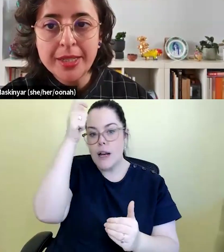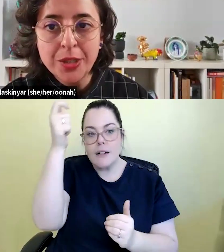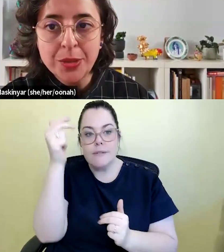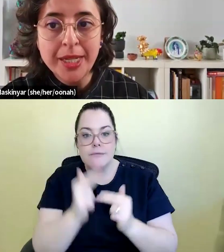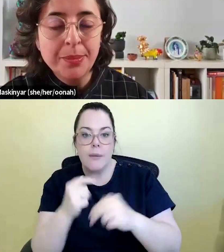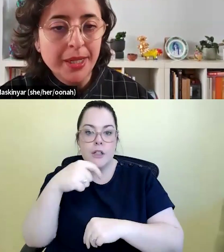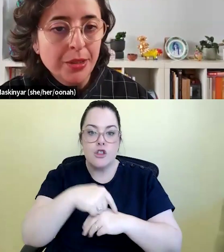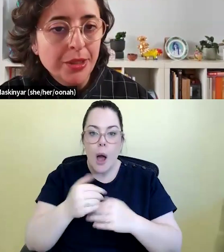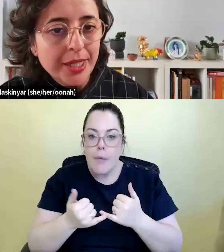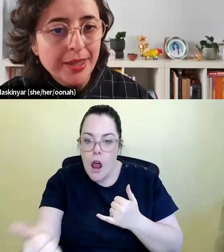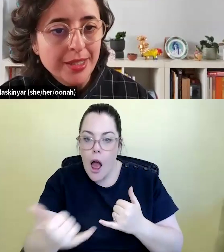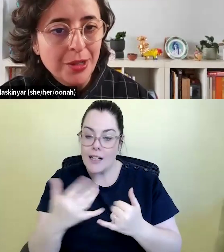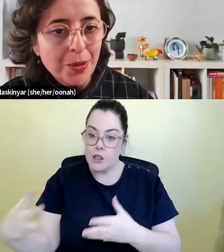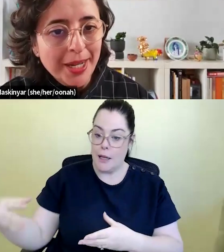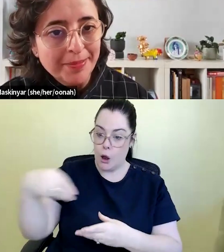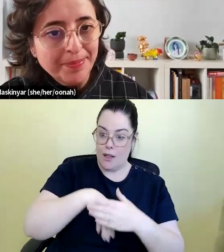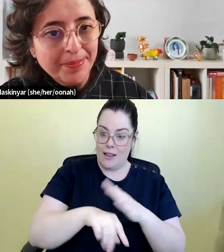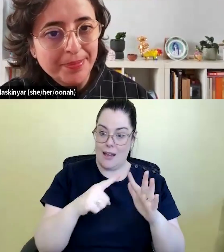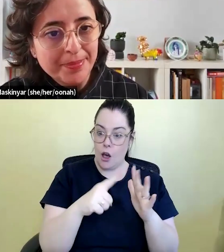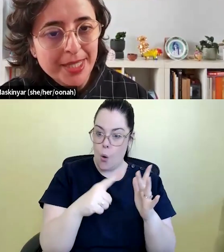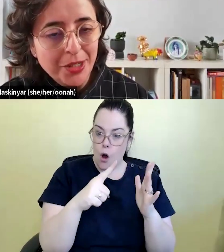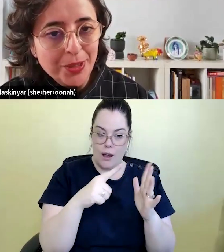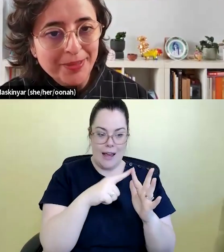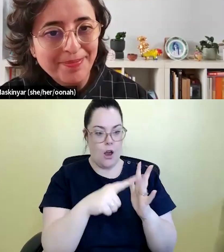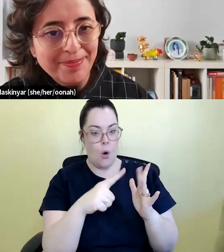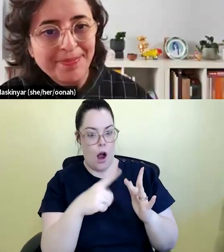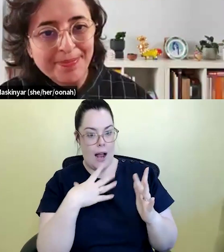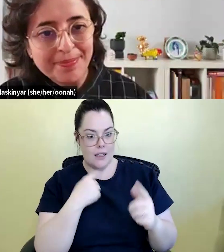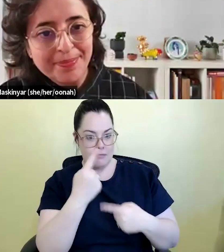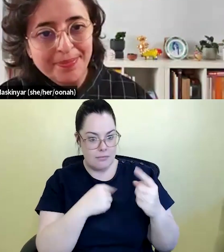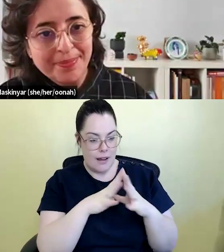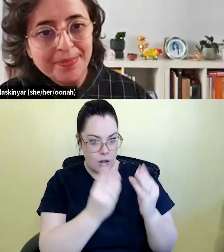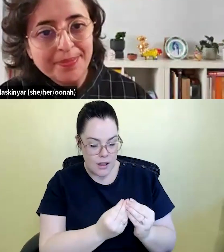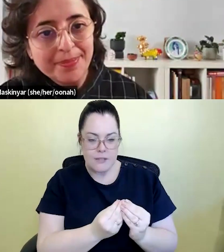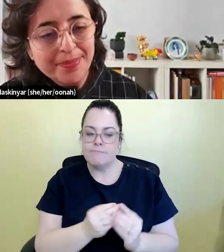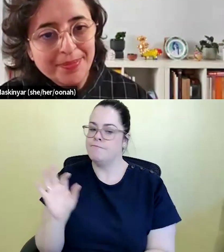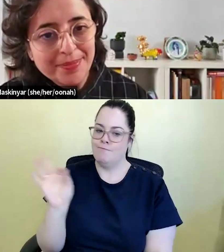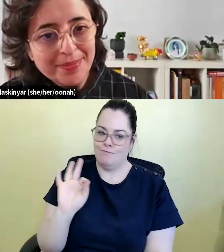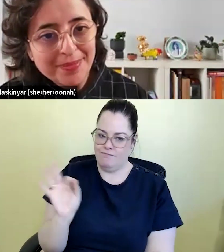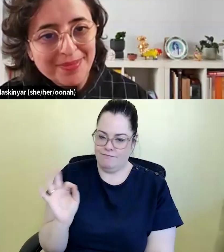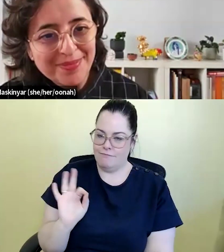schedule need to be included in this EOI?' >> Definitely not. You do not have enough word